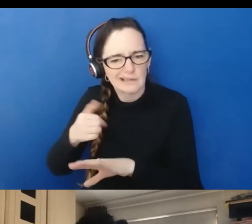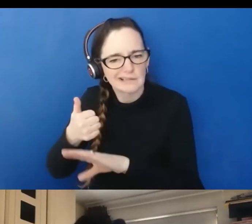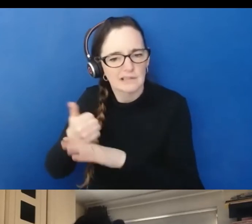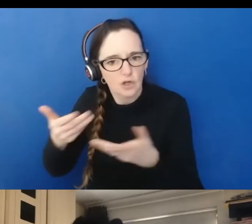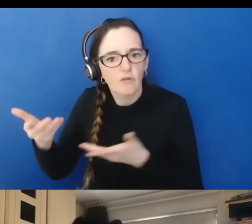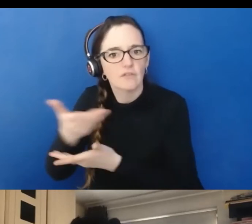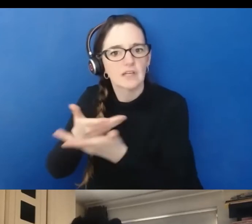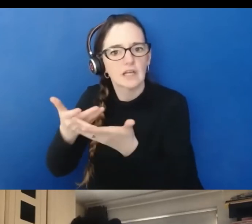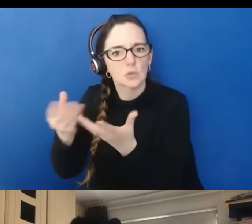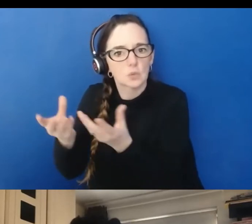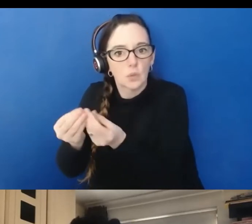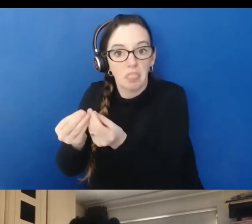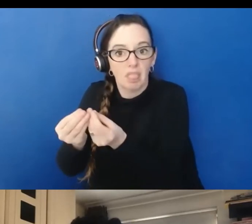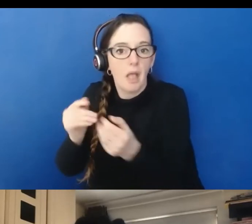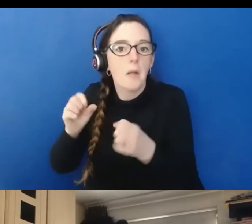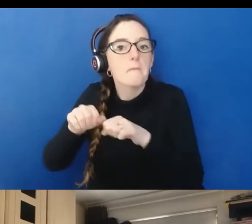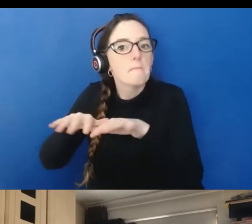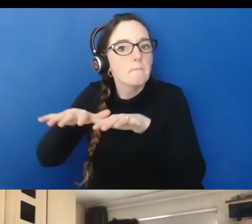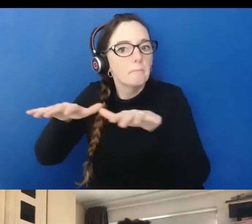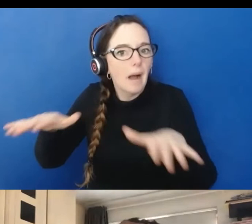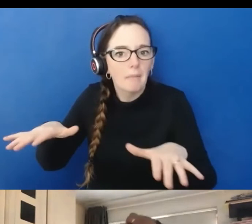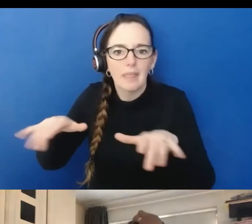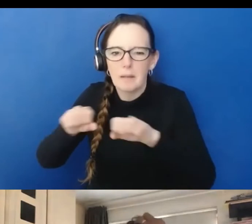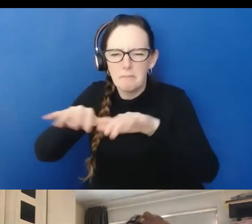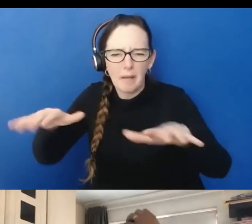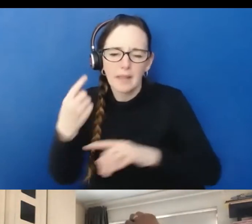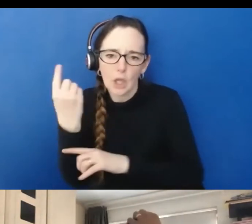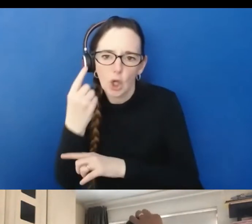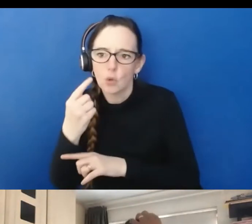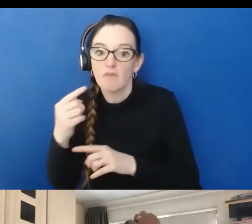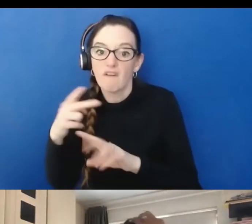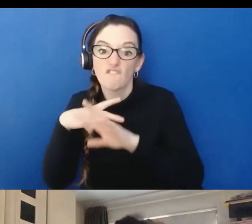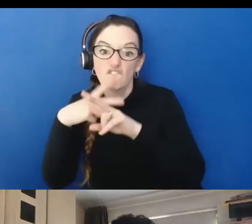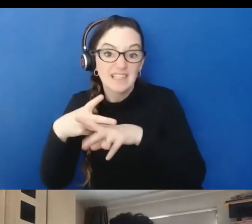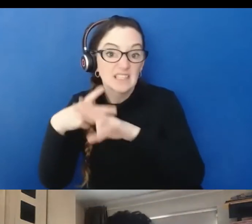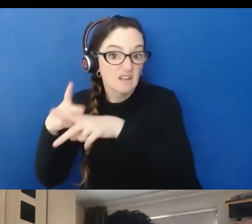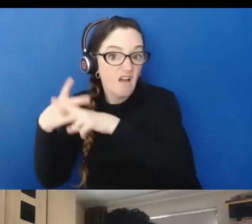in the sense of visitors, audience, internet and exploring the potential of the digital